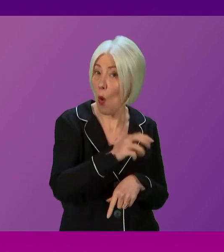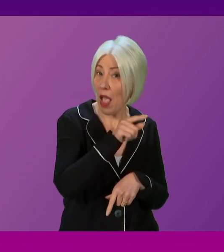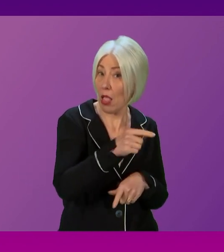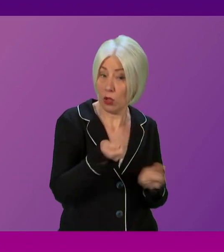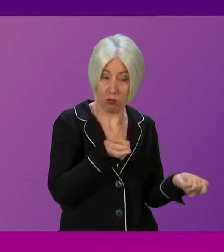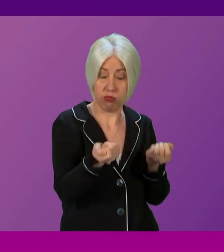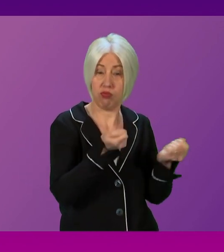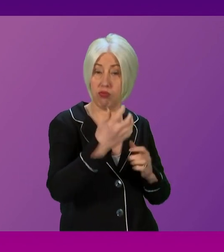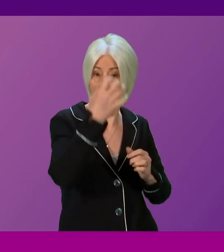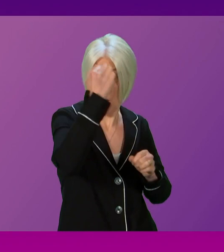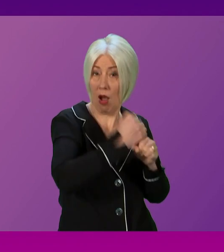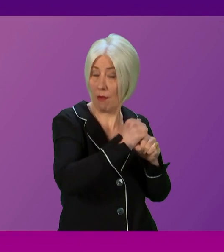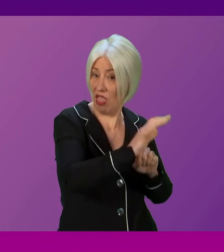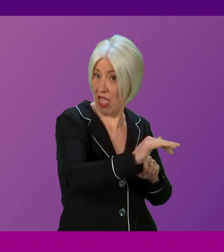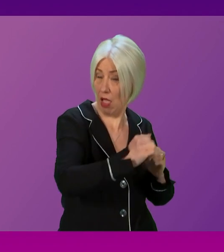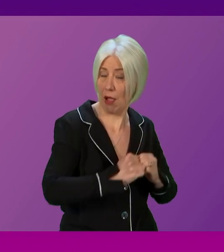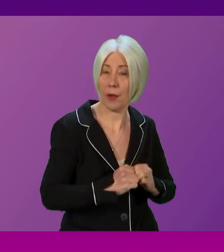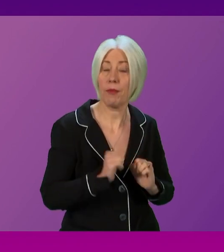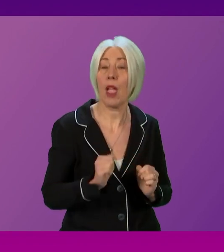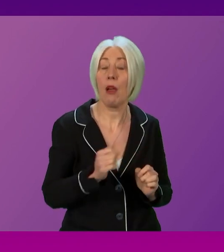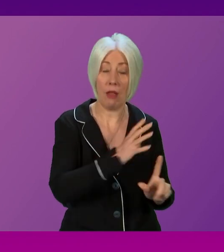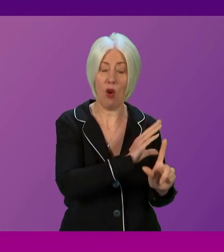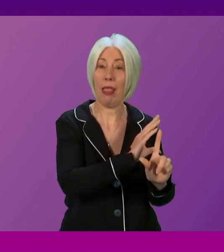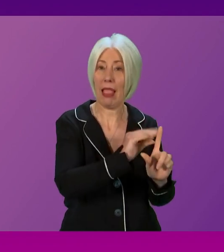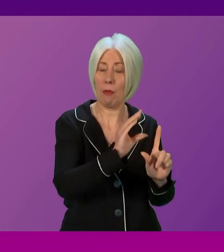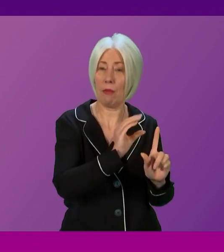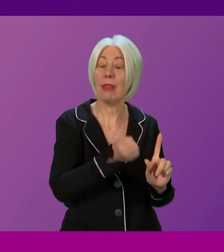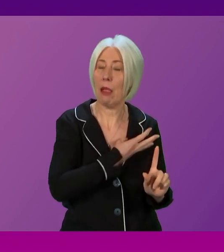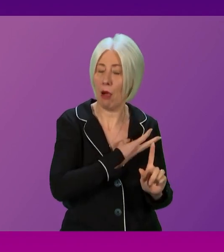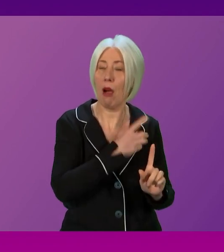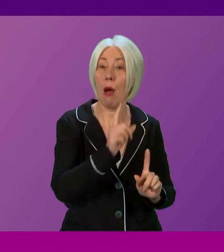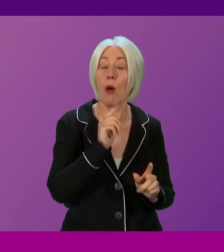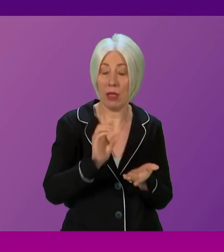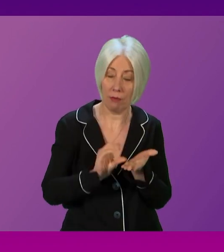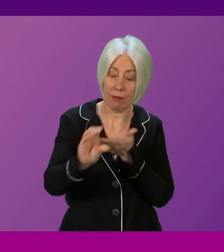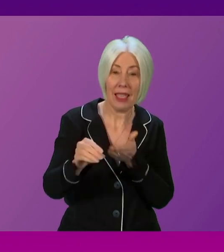is to offer staff the best possible pay increase that we can—on average, it is 7.5